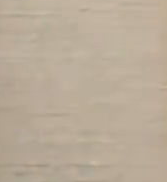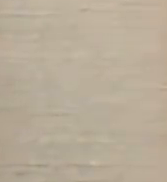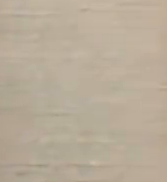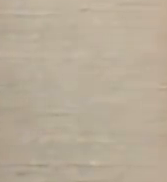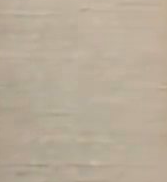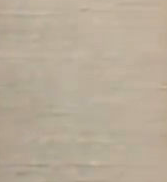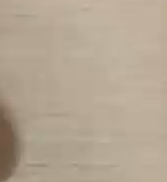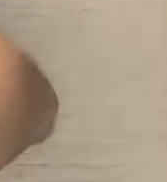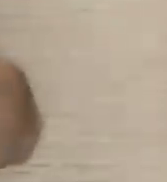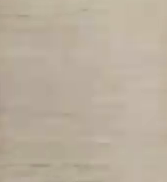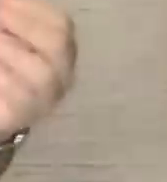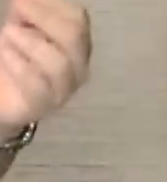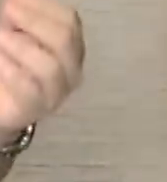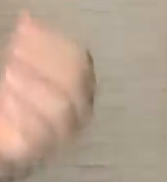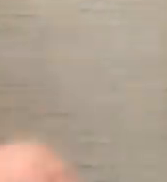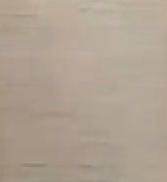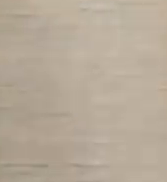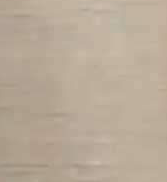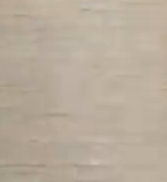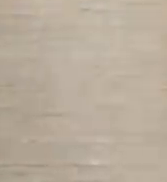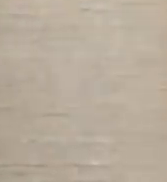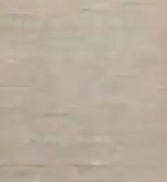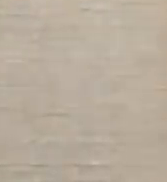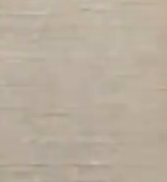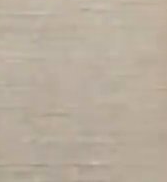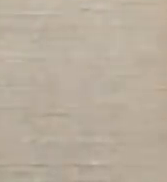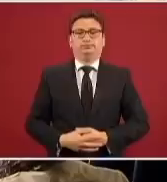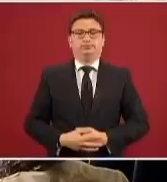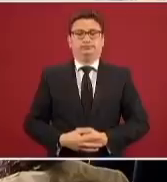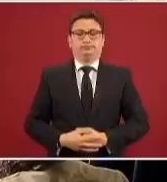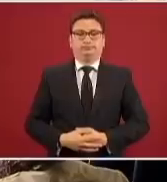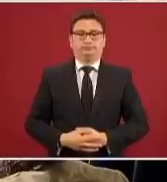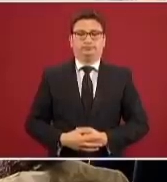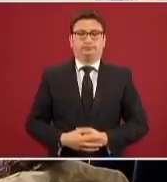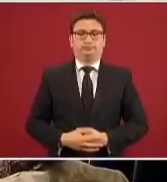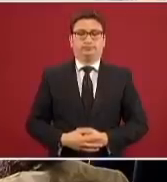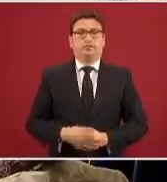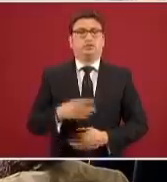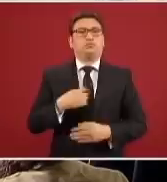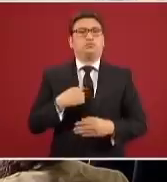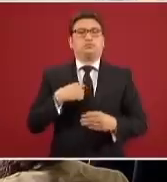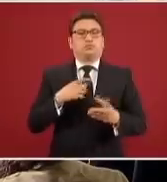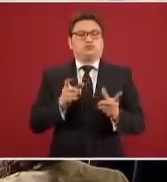they have nothing to hide loading you doggy and I can sum it up